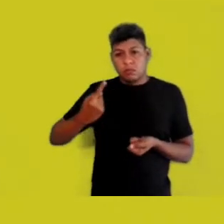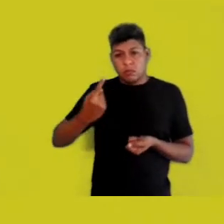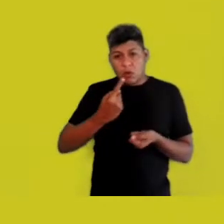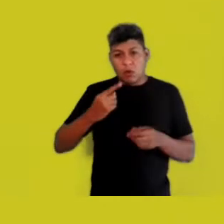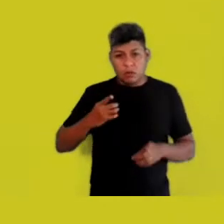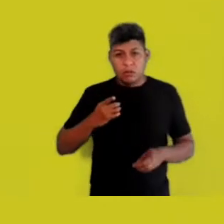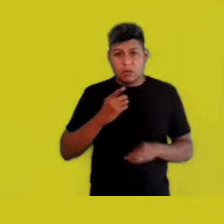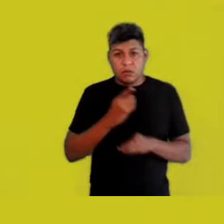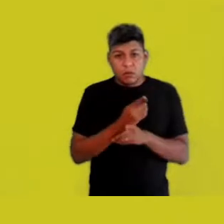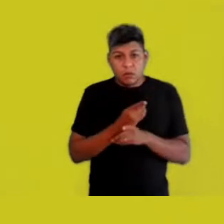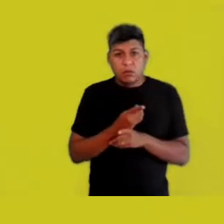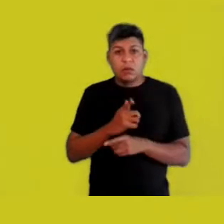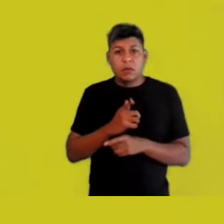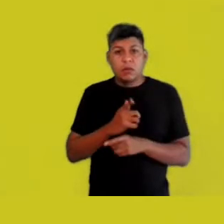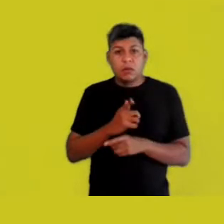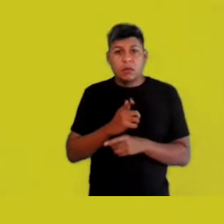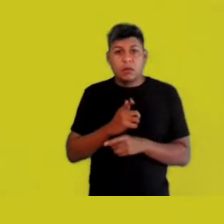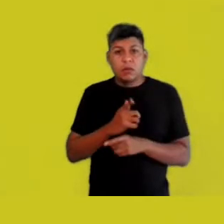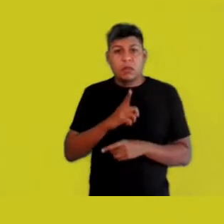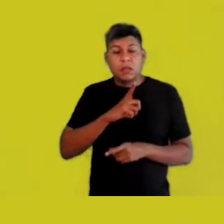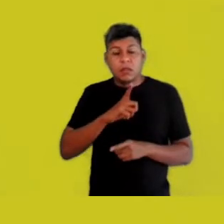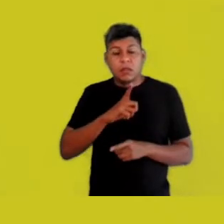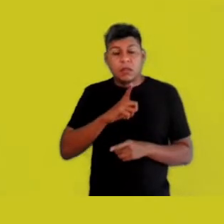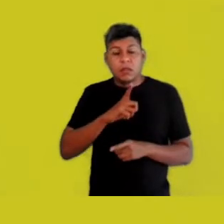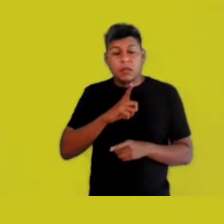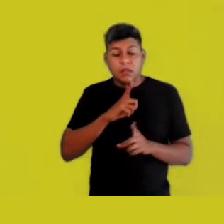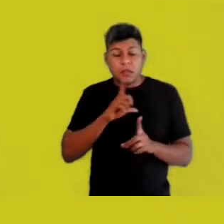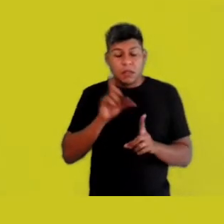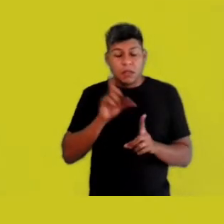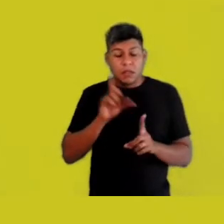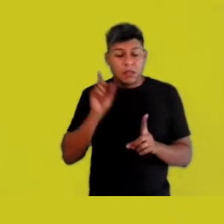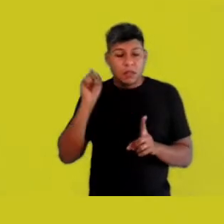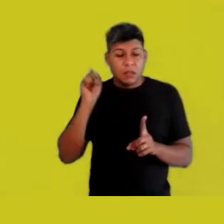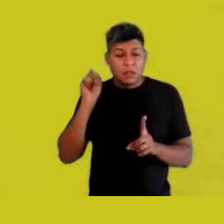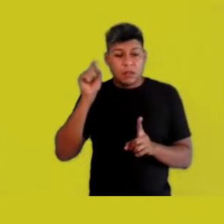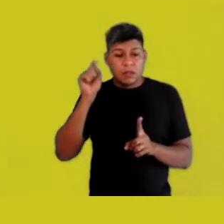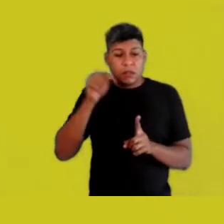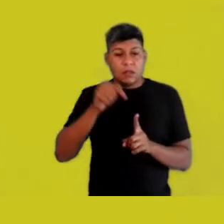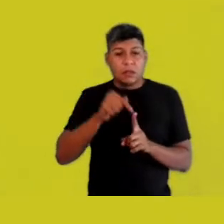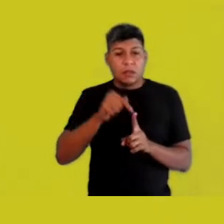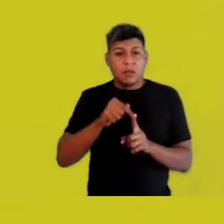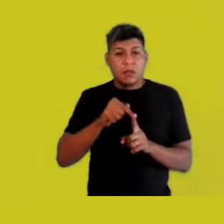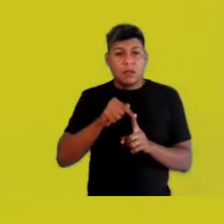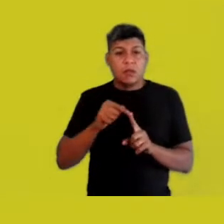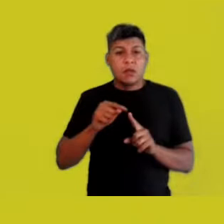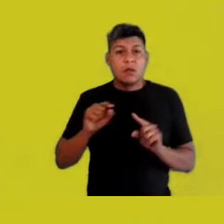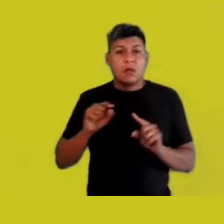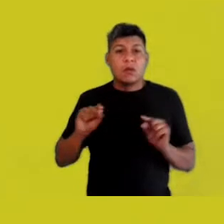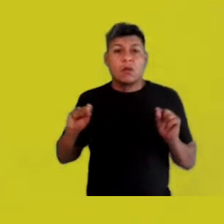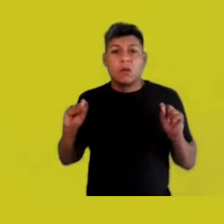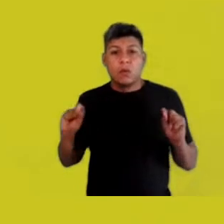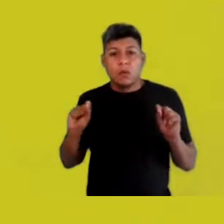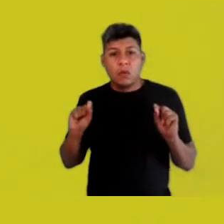has deep affinities with magic actions, incredible as it may seem,